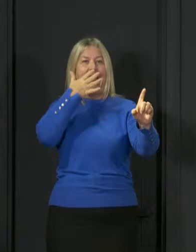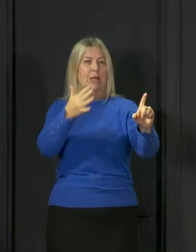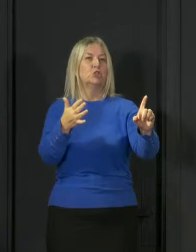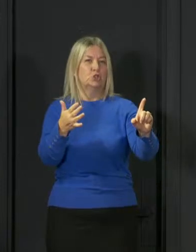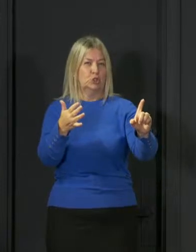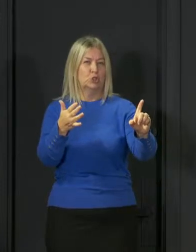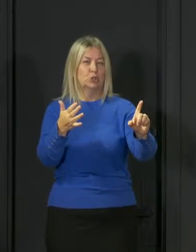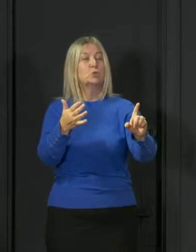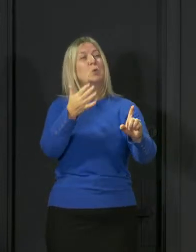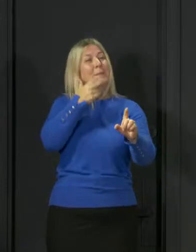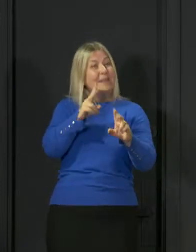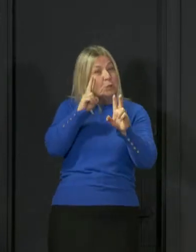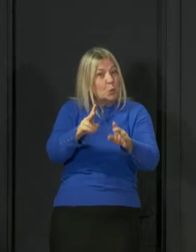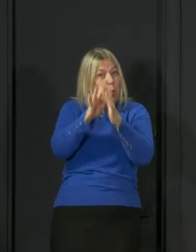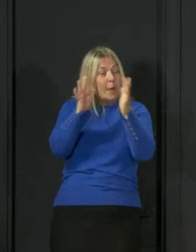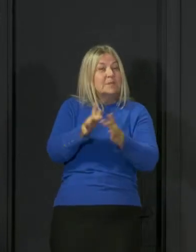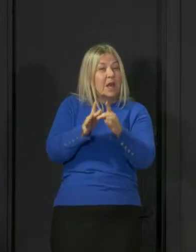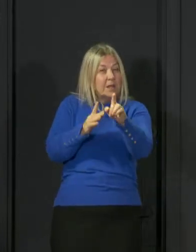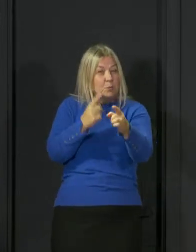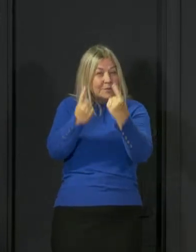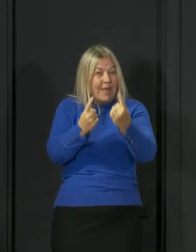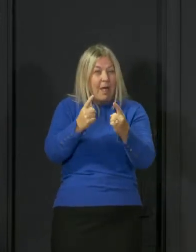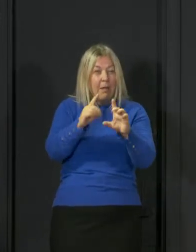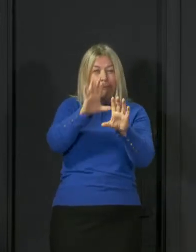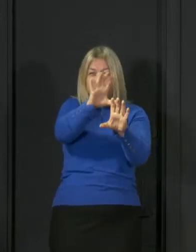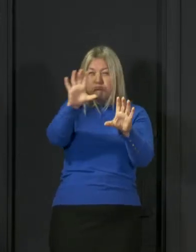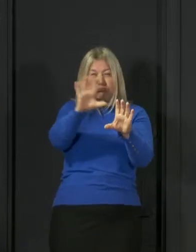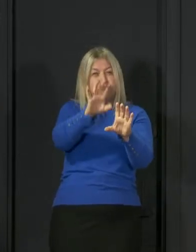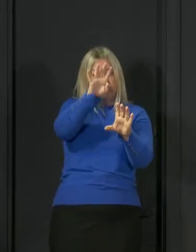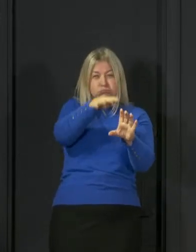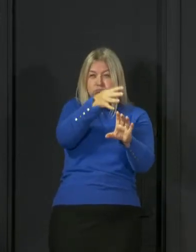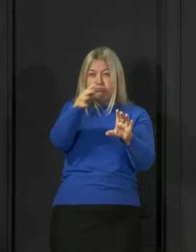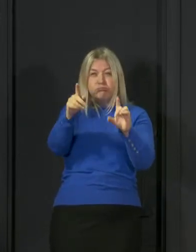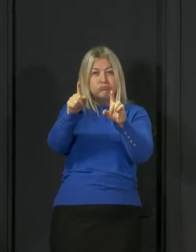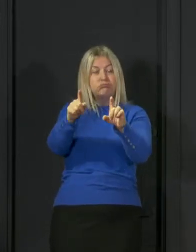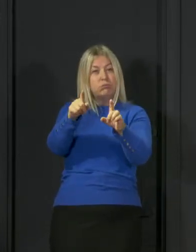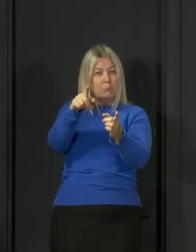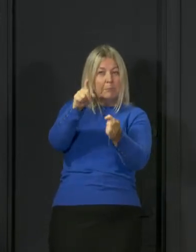new dashboard. I think it will help people to understand the course of the pandemic